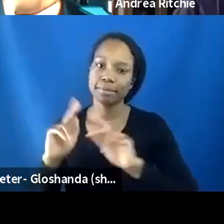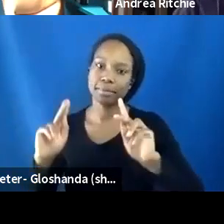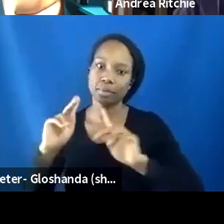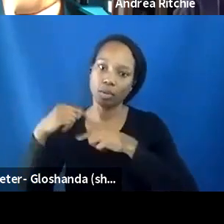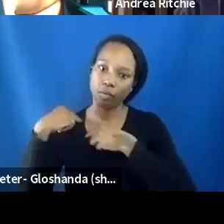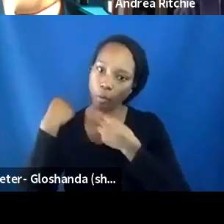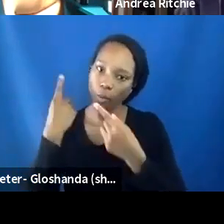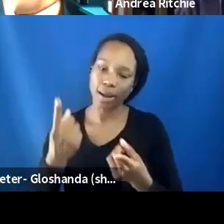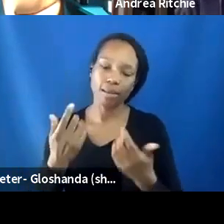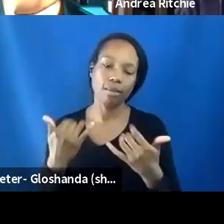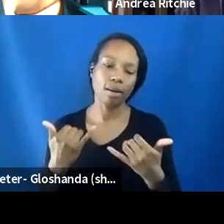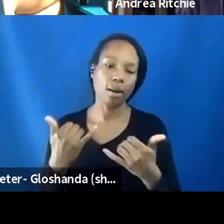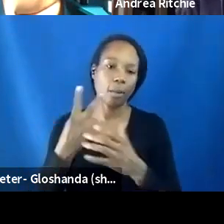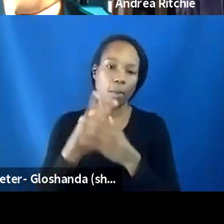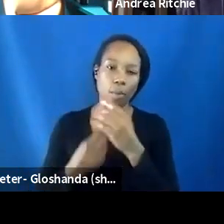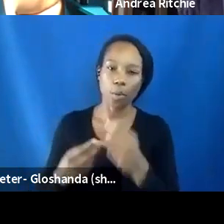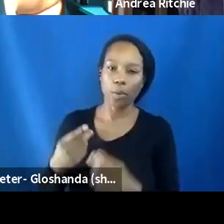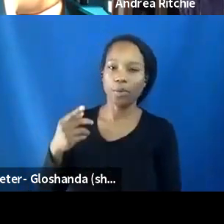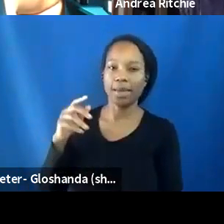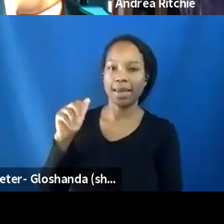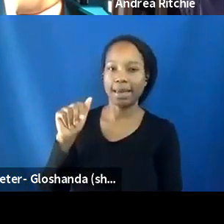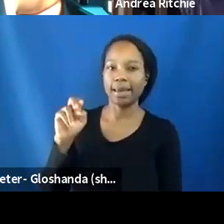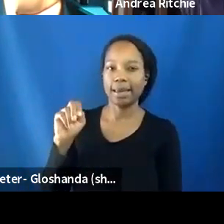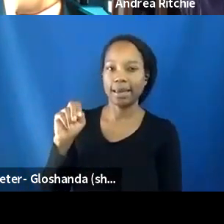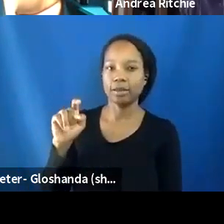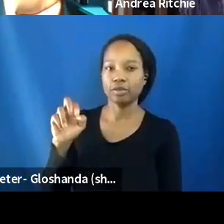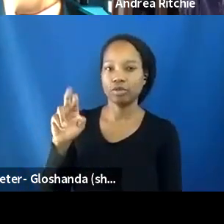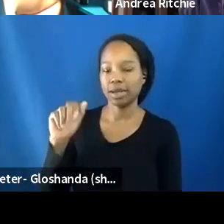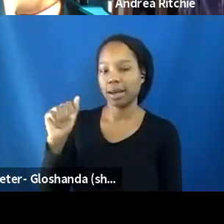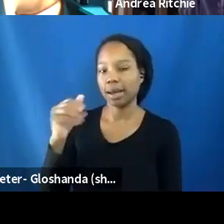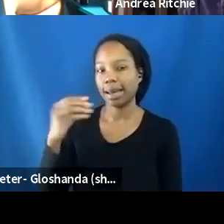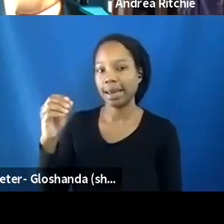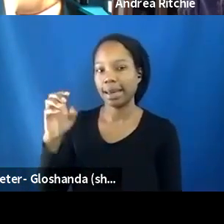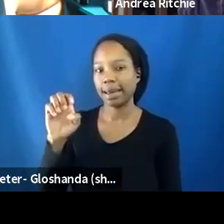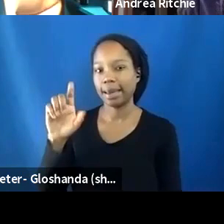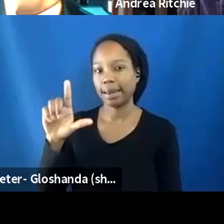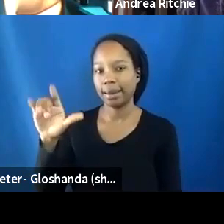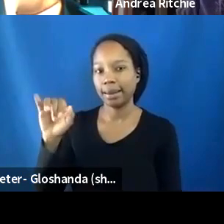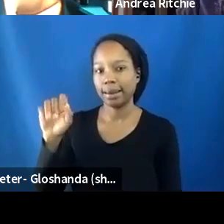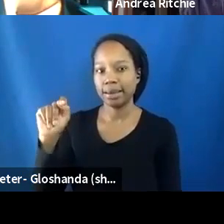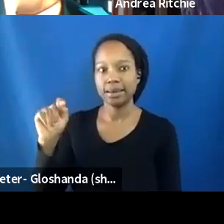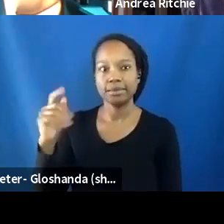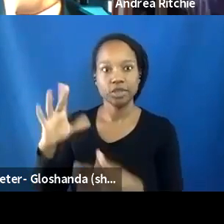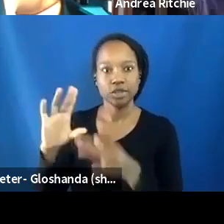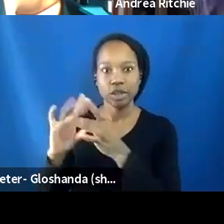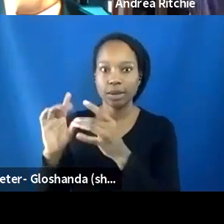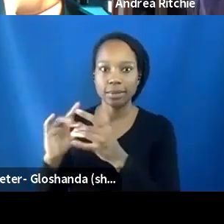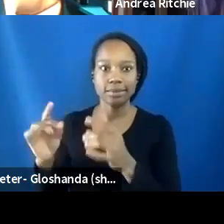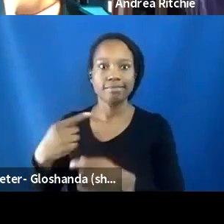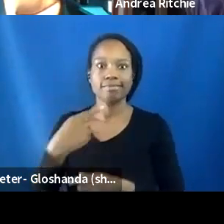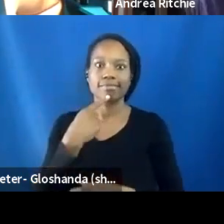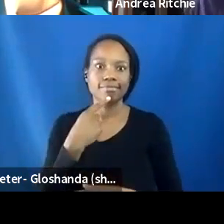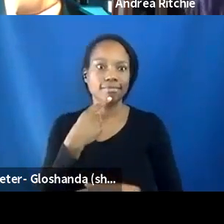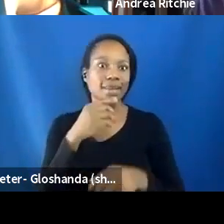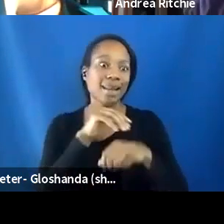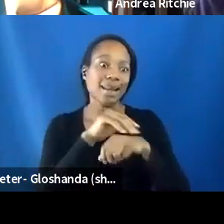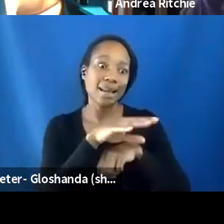both of you and Elliot addressed is, I've been people we don't, counselor cops is not the answer. I've been like hashtag no counselor cops.